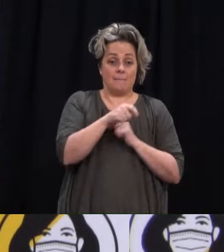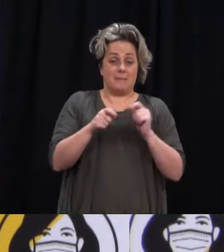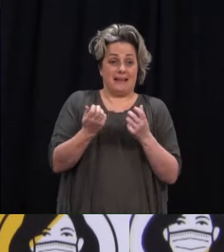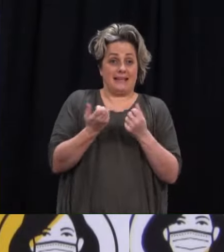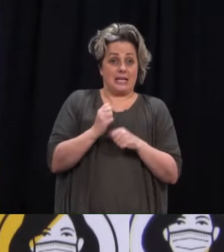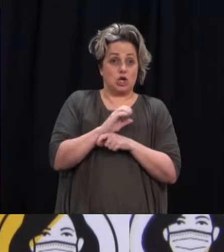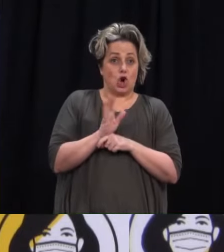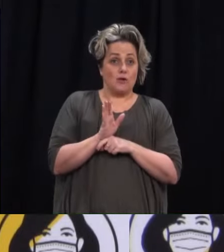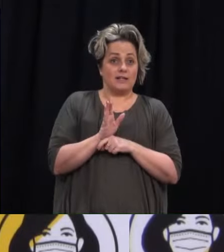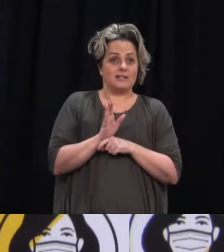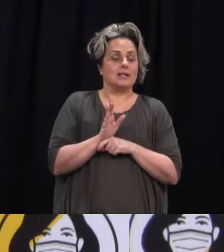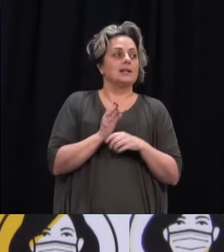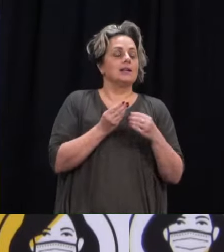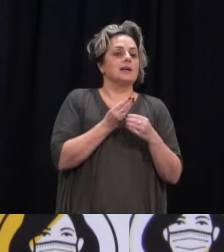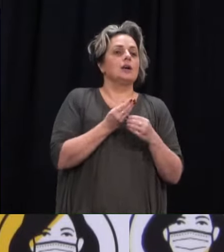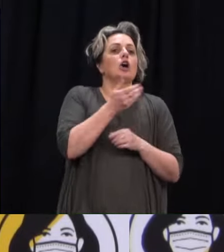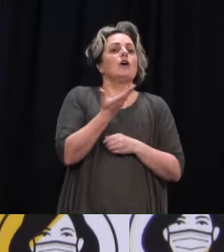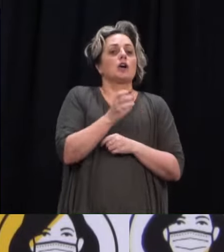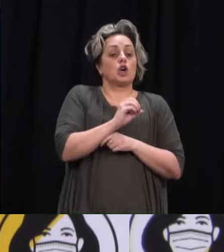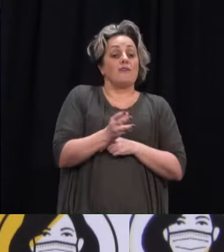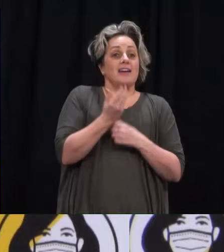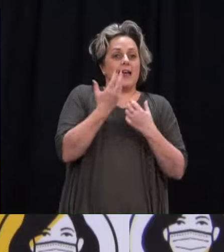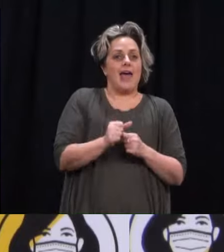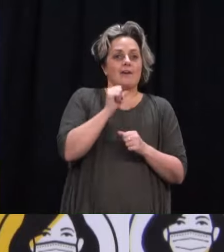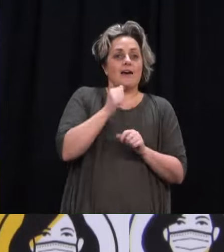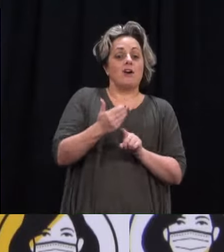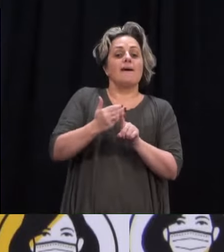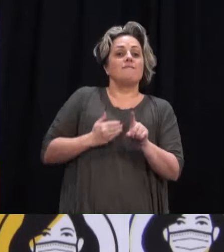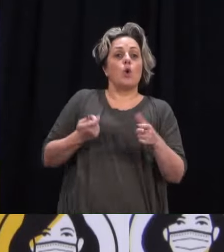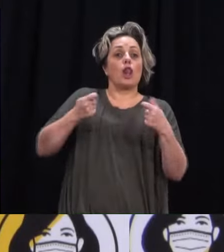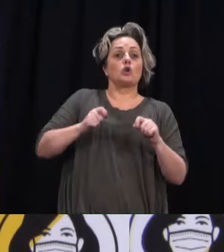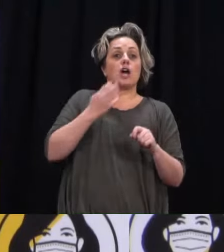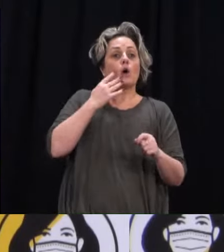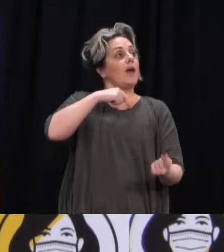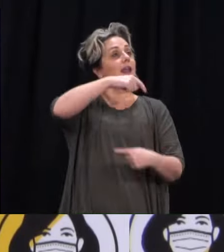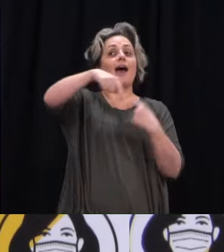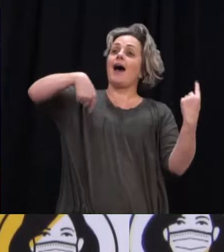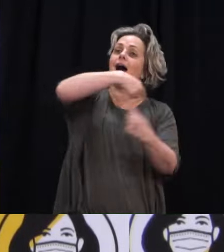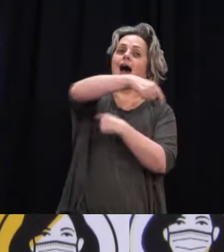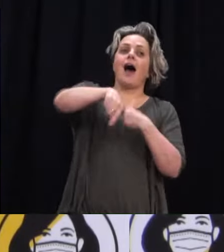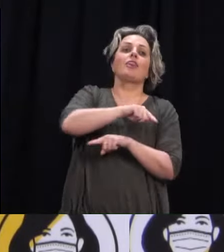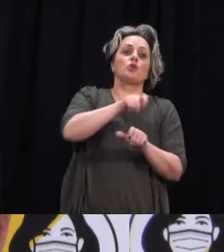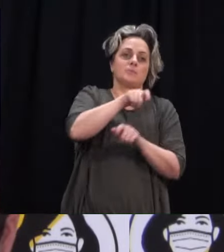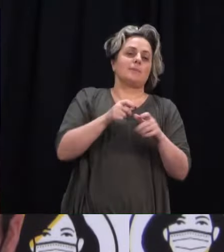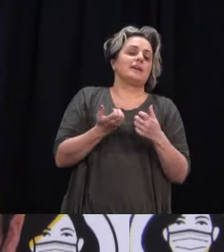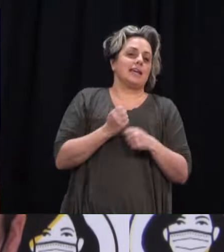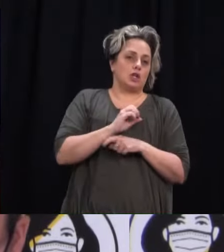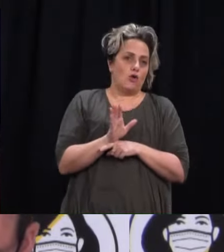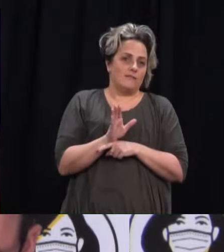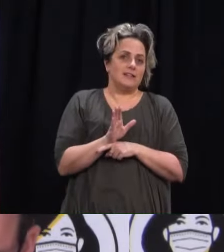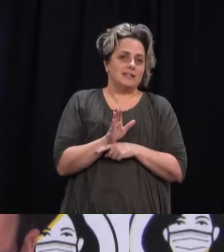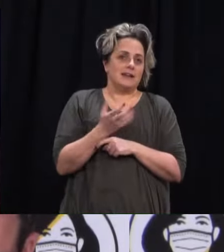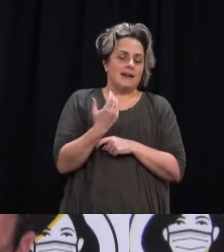lockdown begins. Snoolt yes, some of them have been but as contacts of cases that were